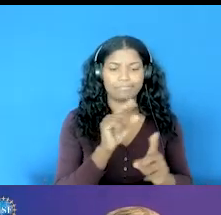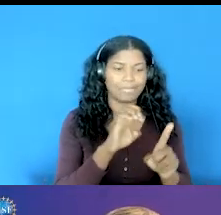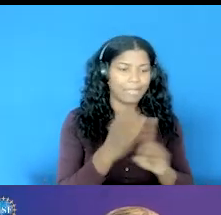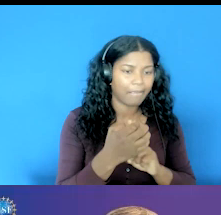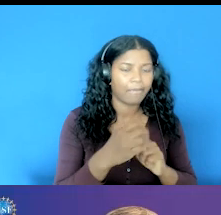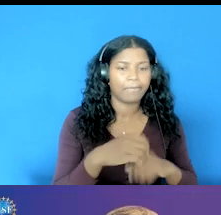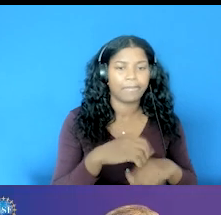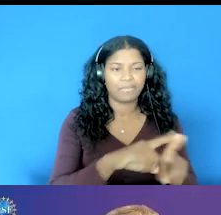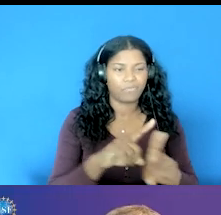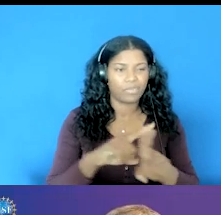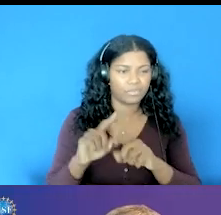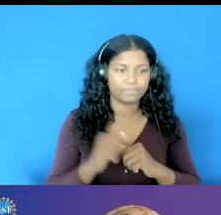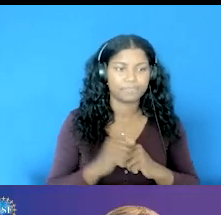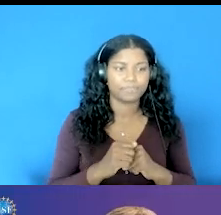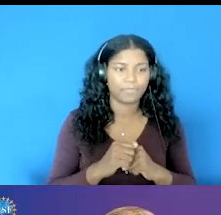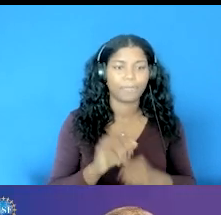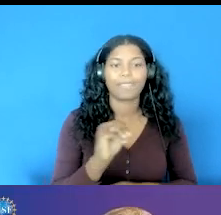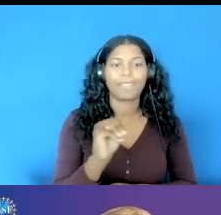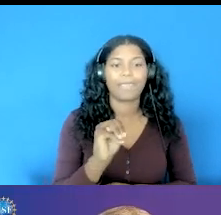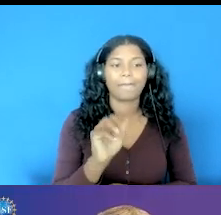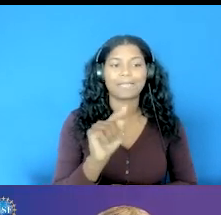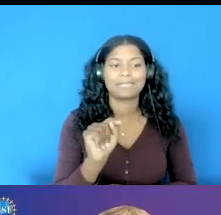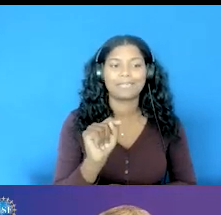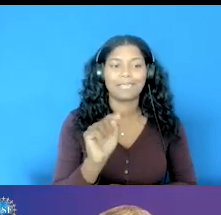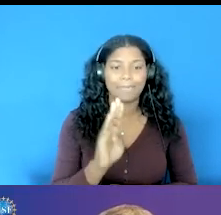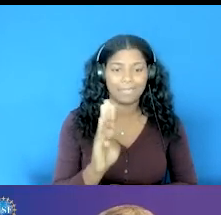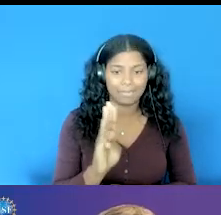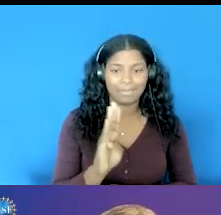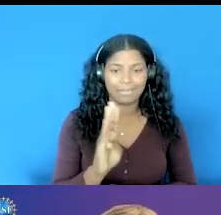MCB emphasizes quantitative, predictive and theory driven science aimed